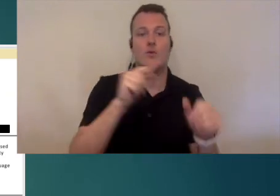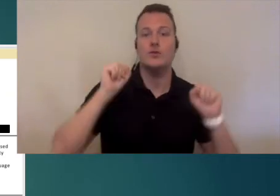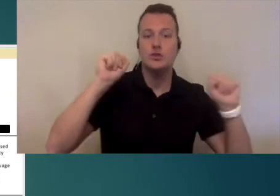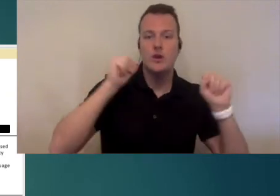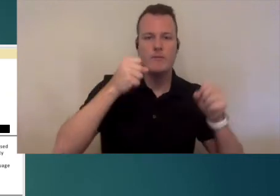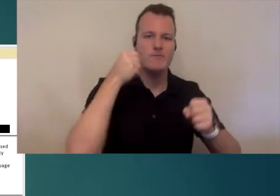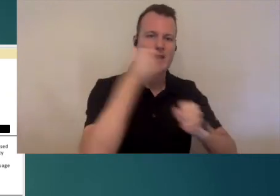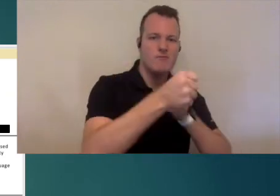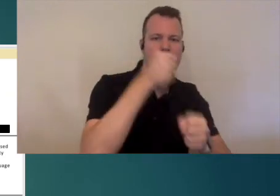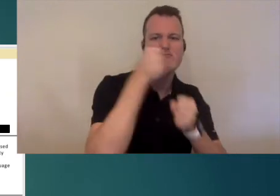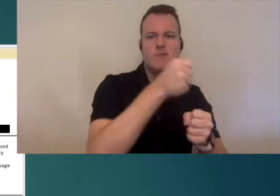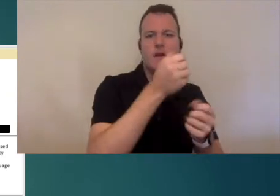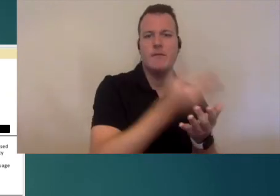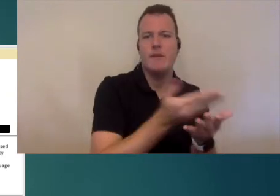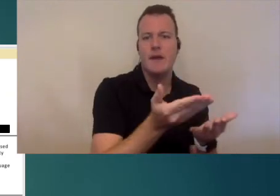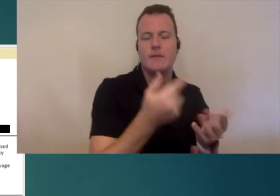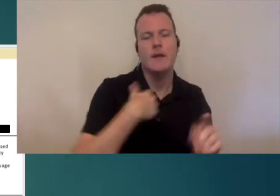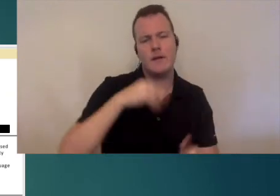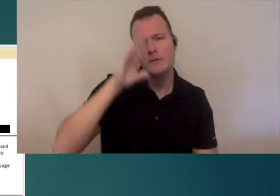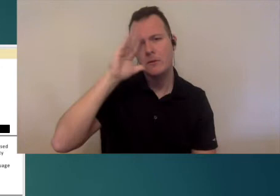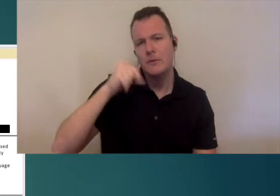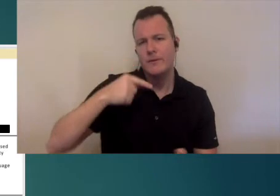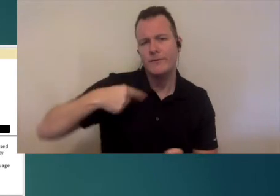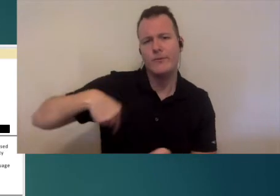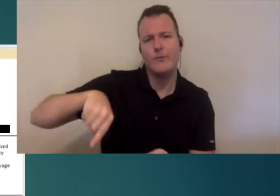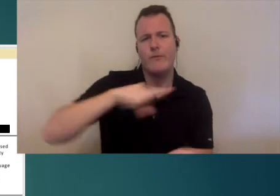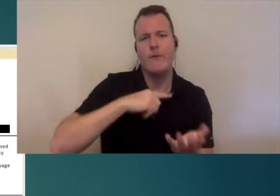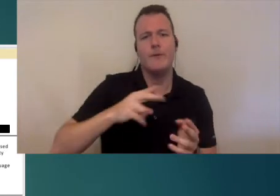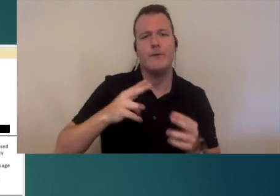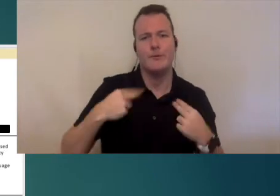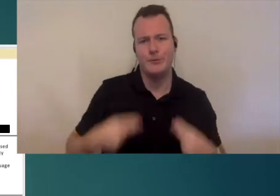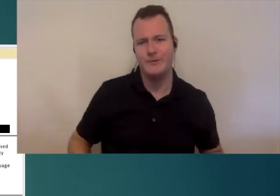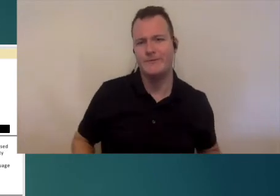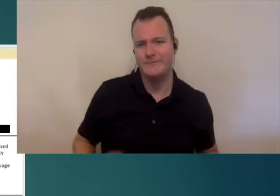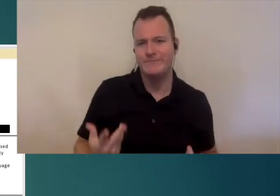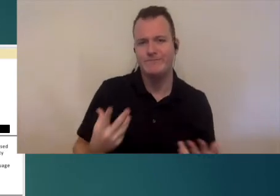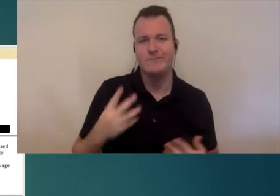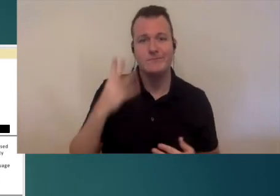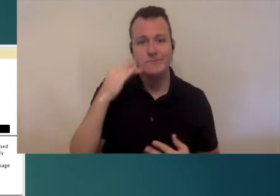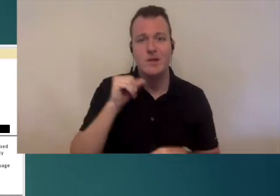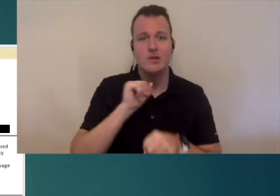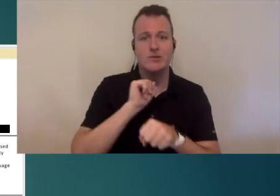And I mean, I know we're all human and that jobs can be stressful and somtimes